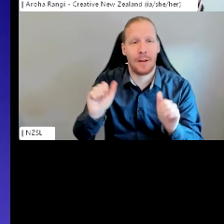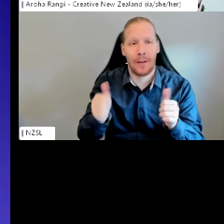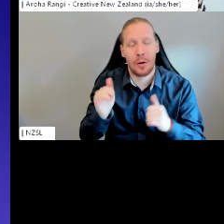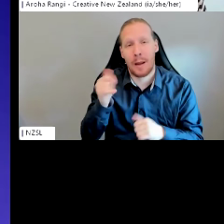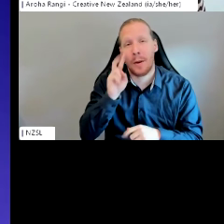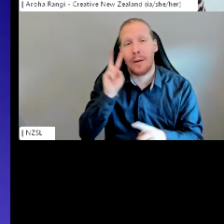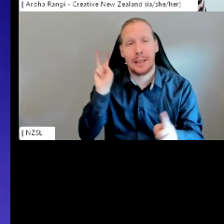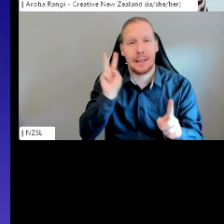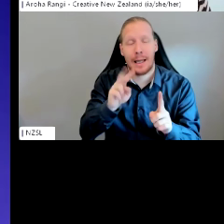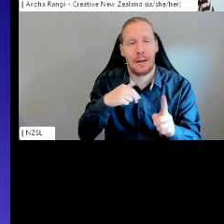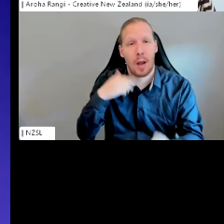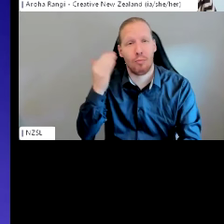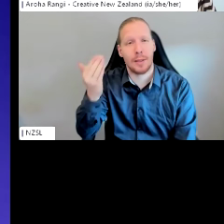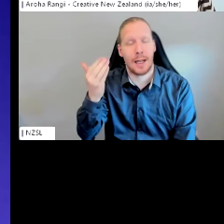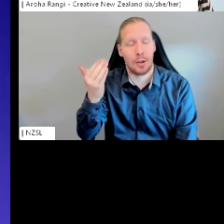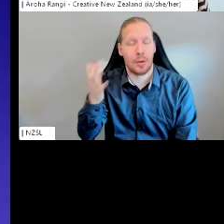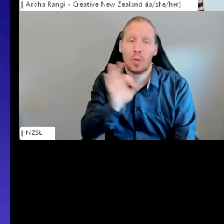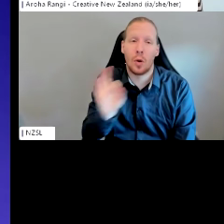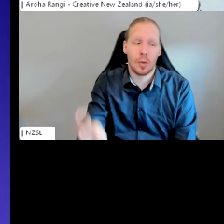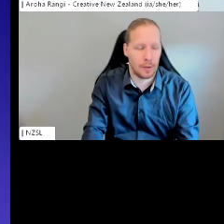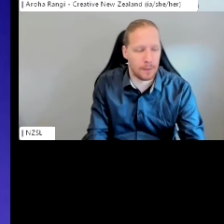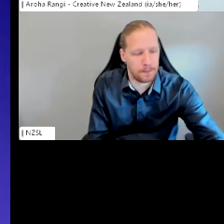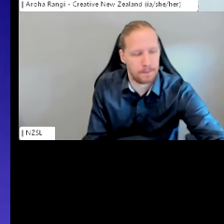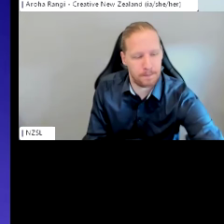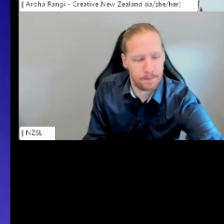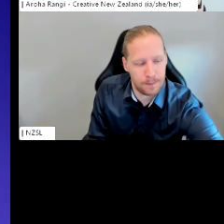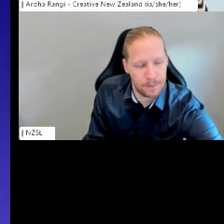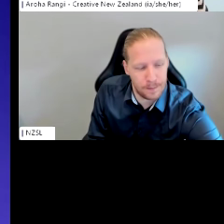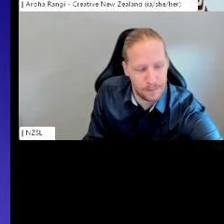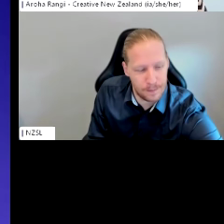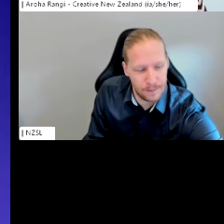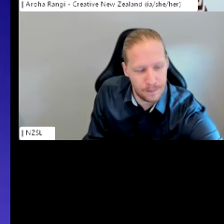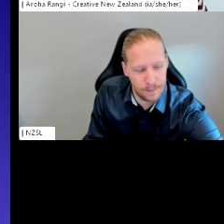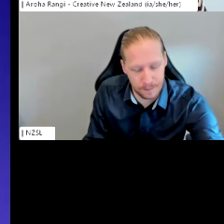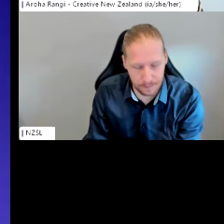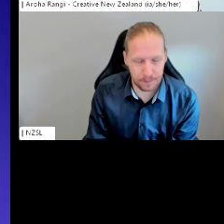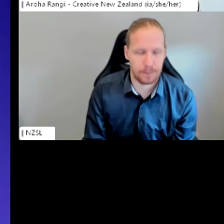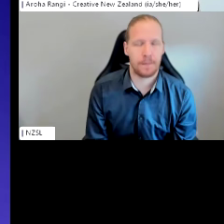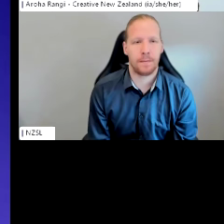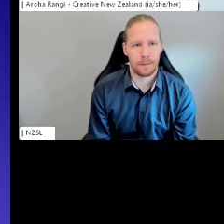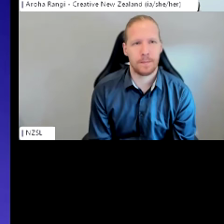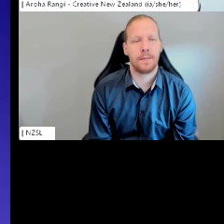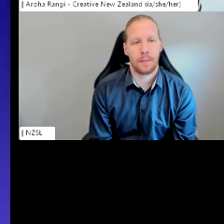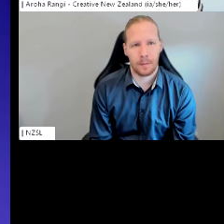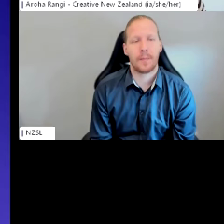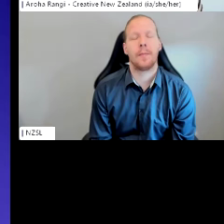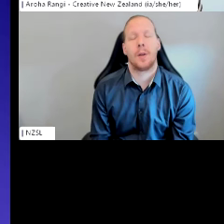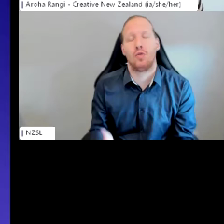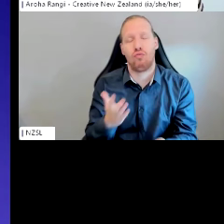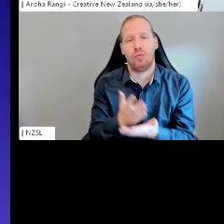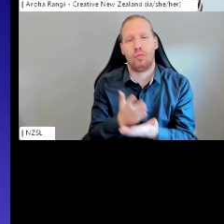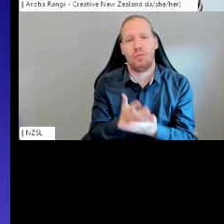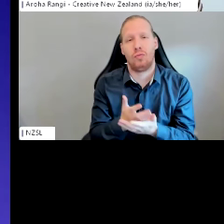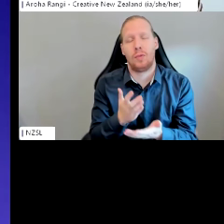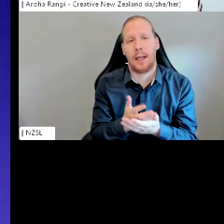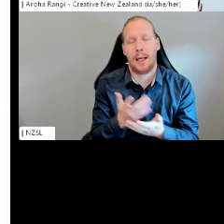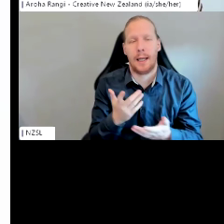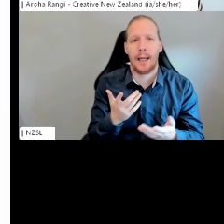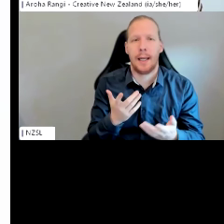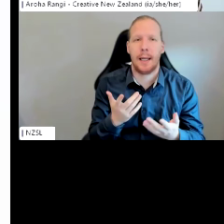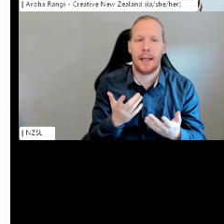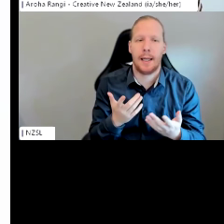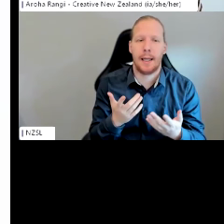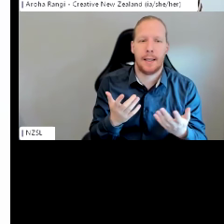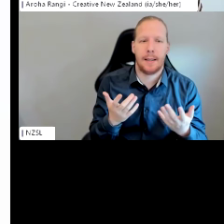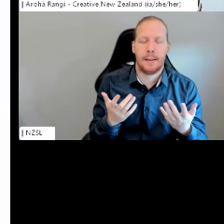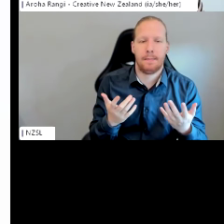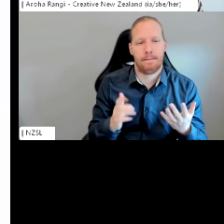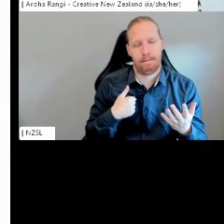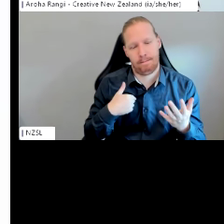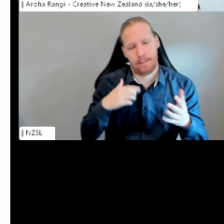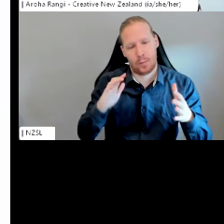presentations I've done. And what brings me a lot of joy is knowing that we've got such a track